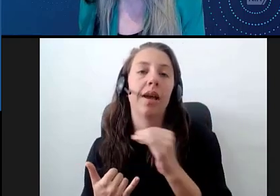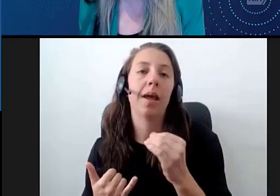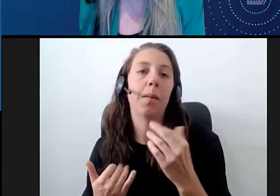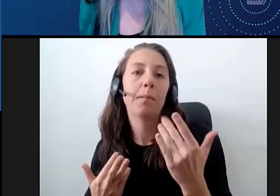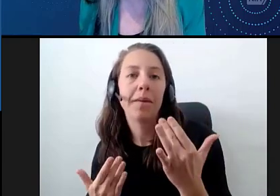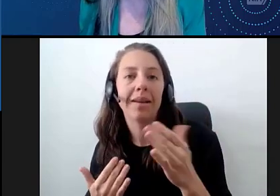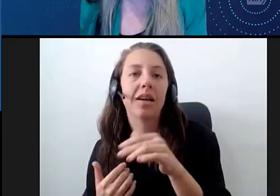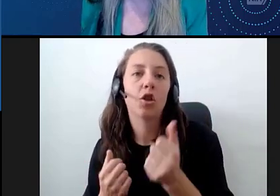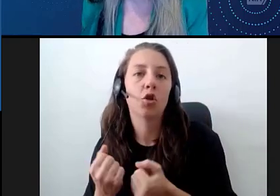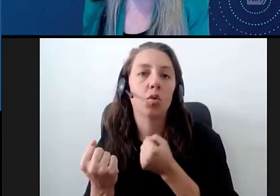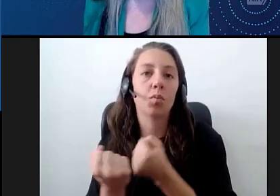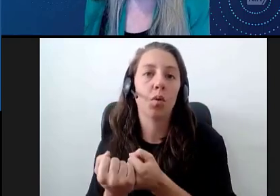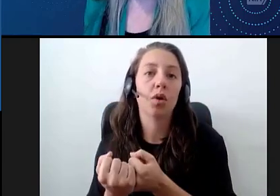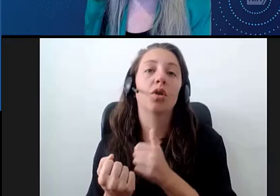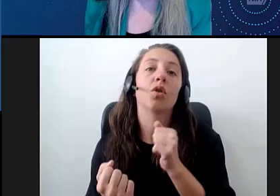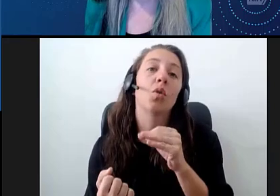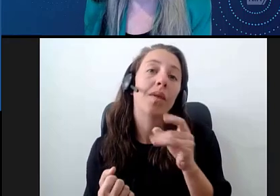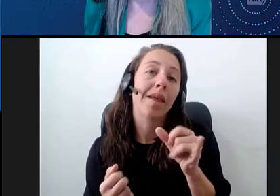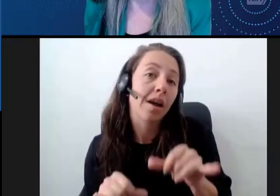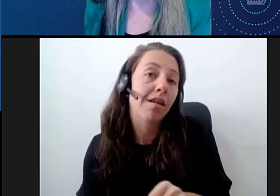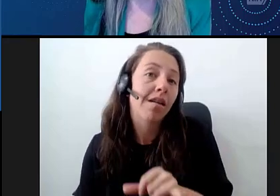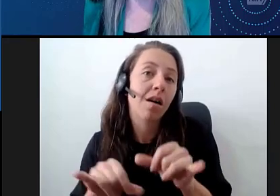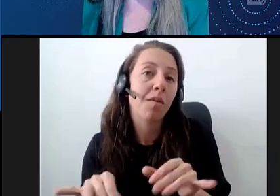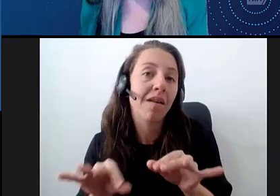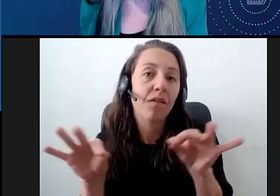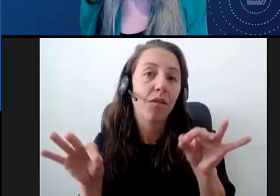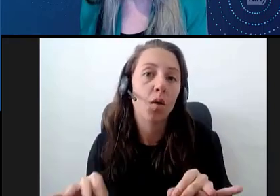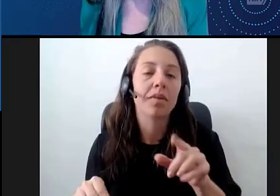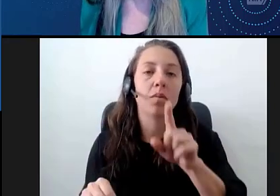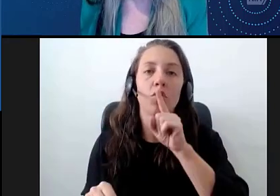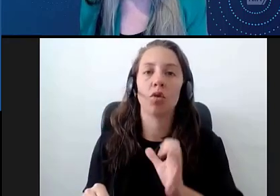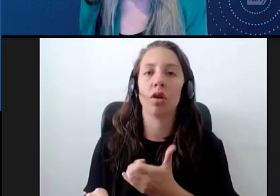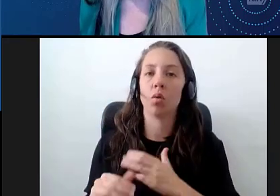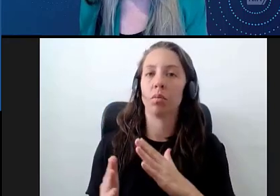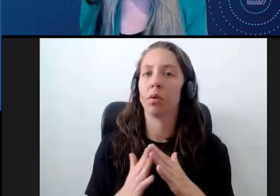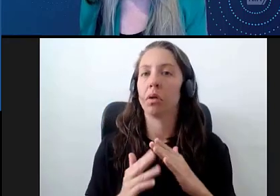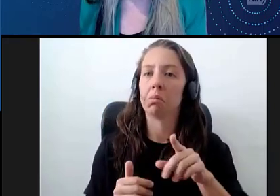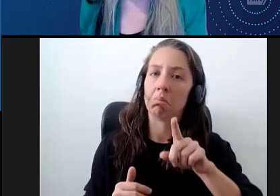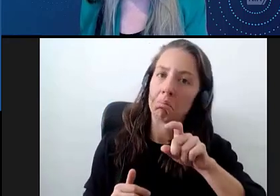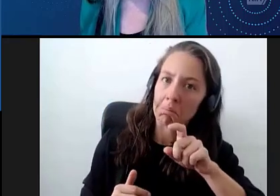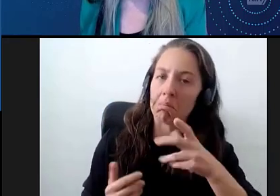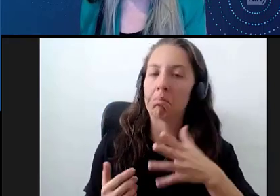common forms have piqued the interest of our community. Although the NIH has not yet announced